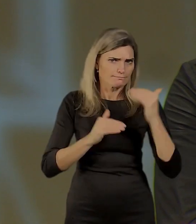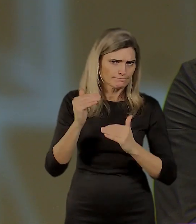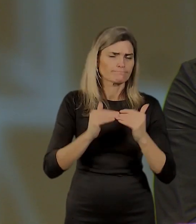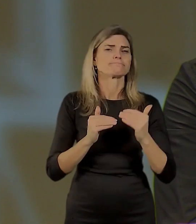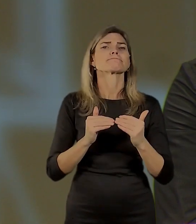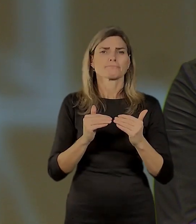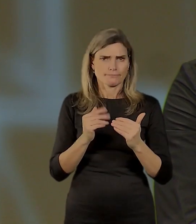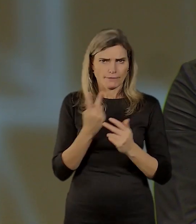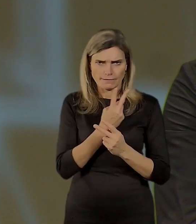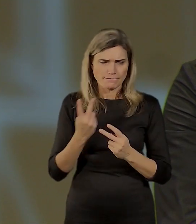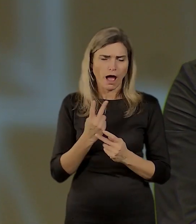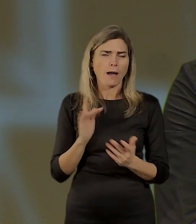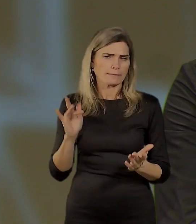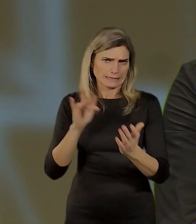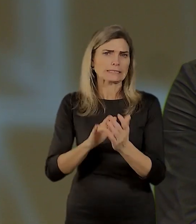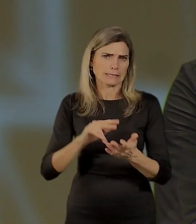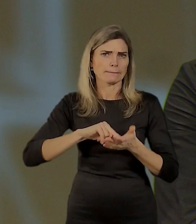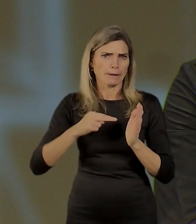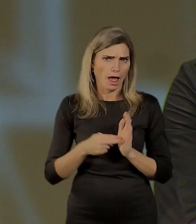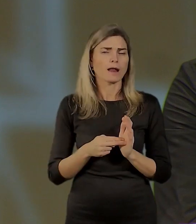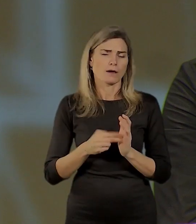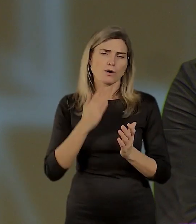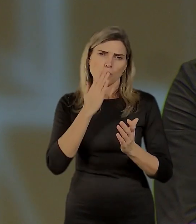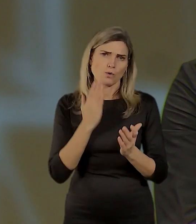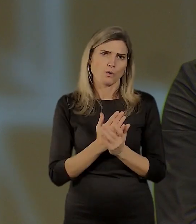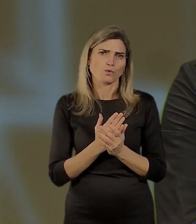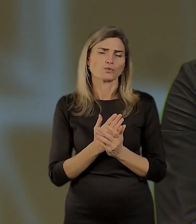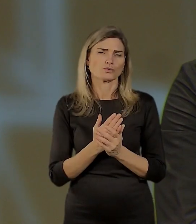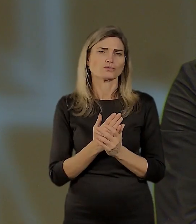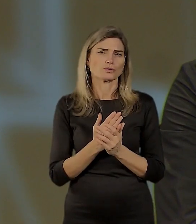It is very lucky that it is so close to the city.